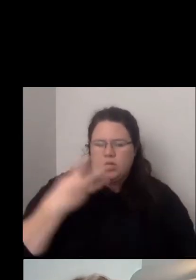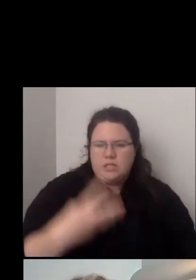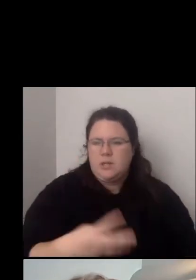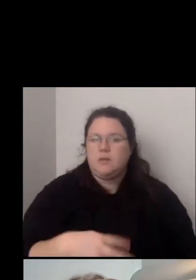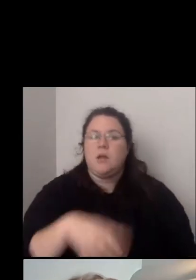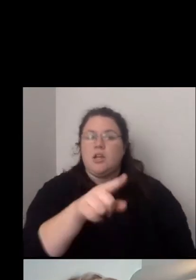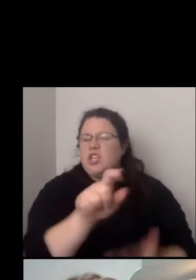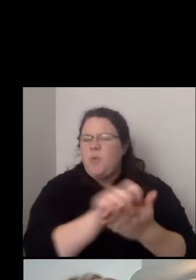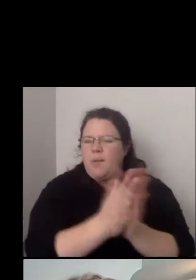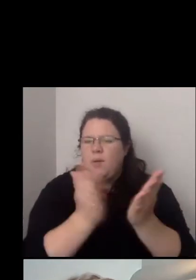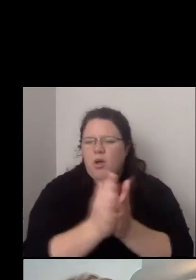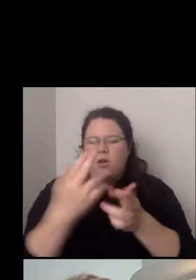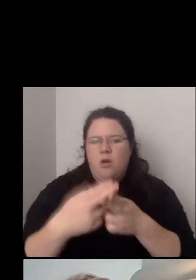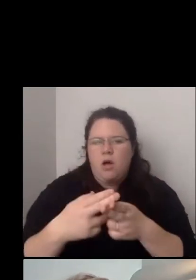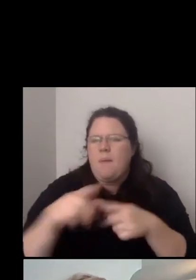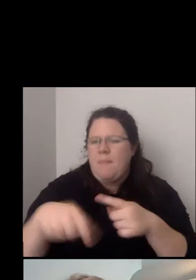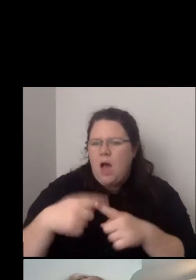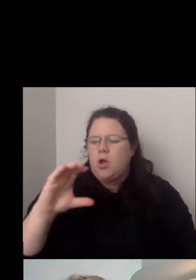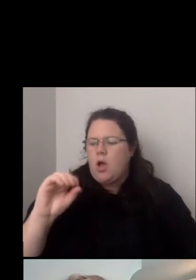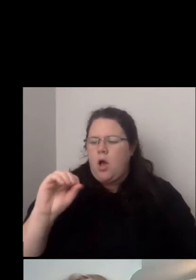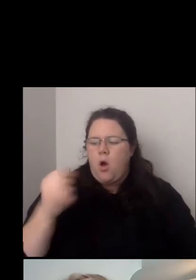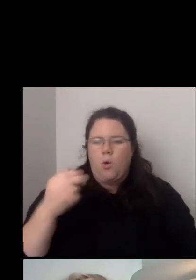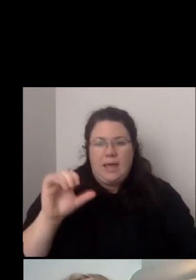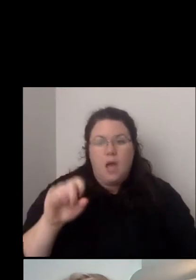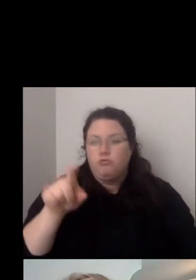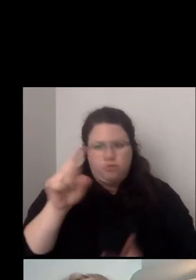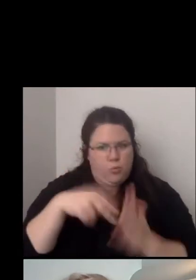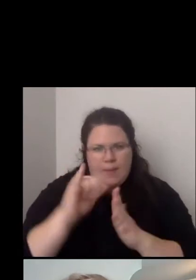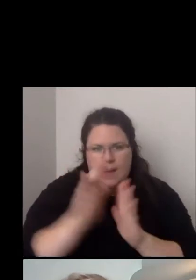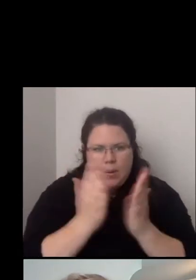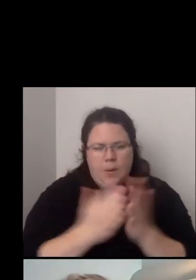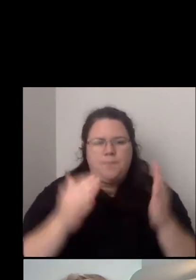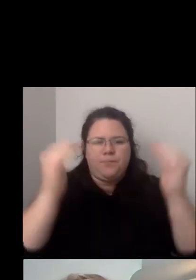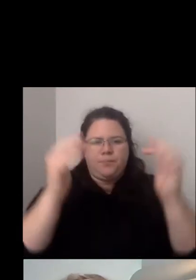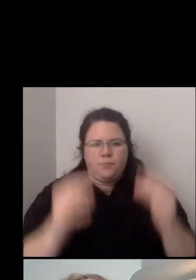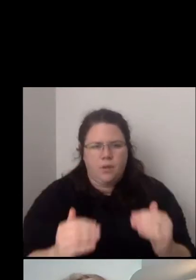Neal Lopinot, Margaret Scarry, Mary Simon with the Illinois State Archeological Survey.